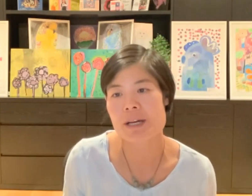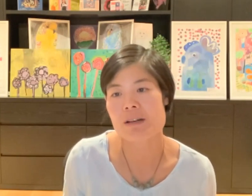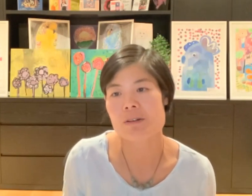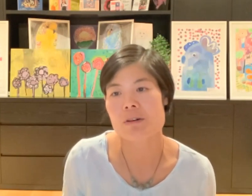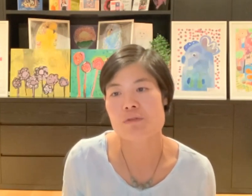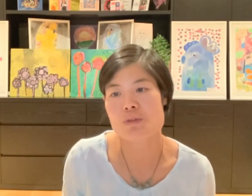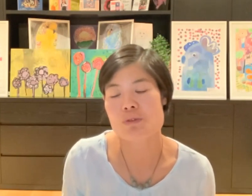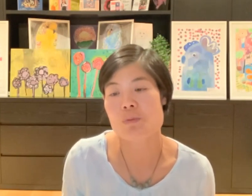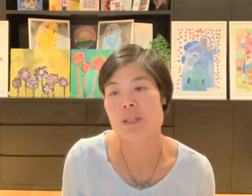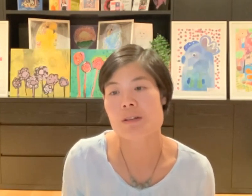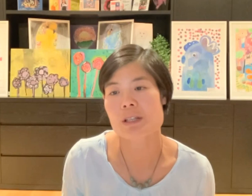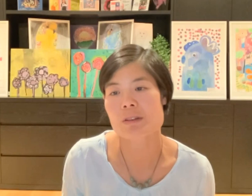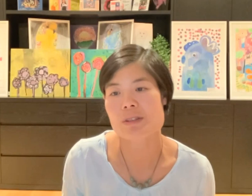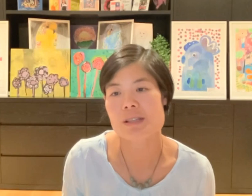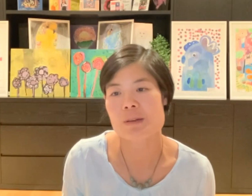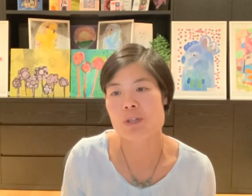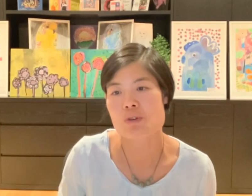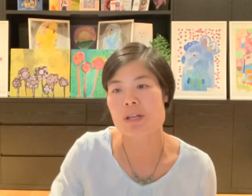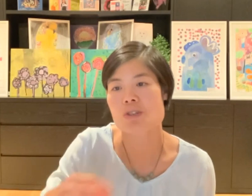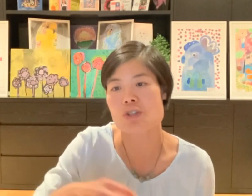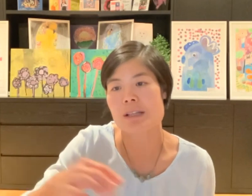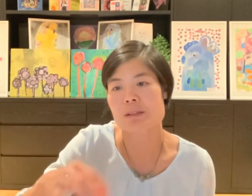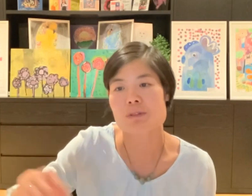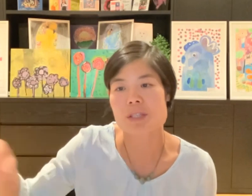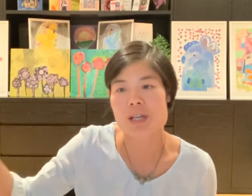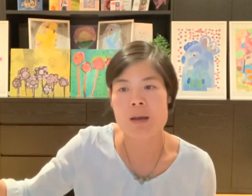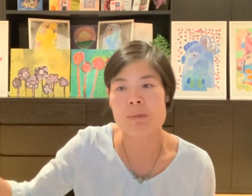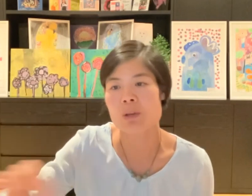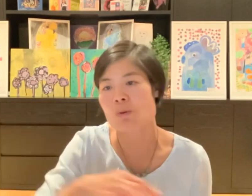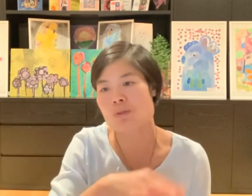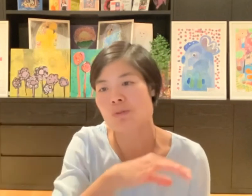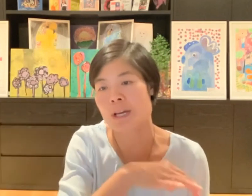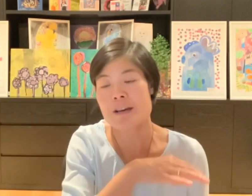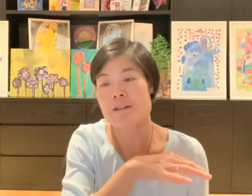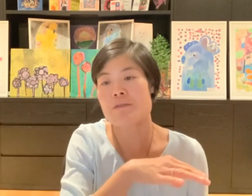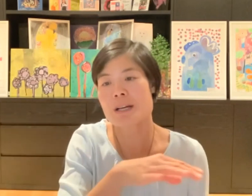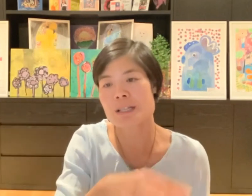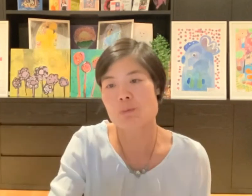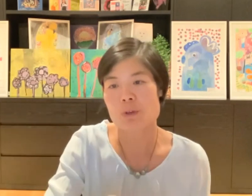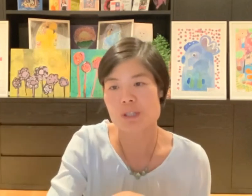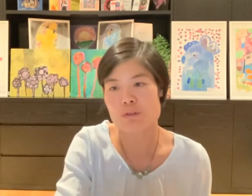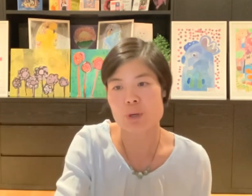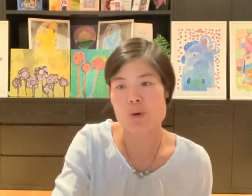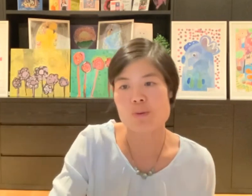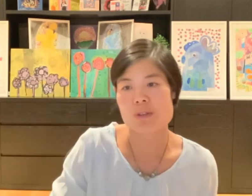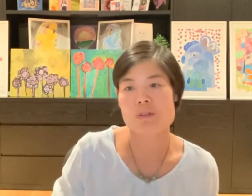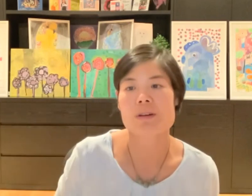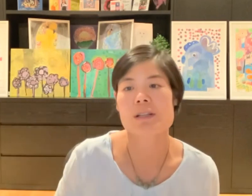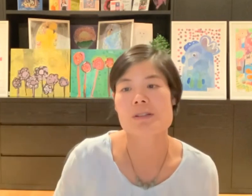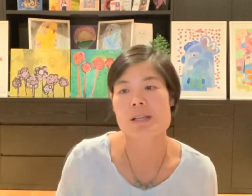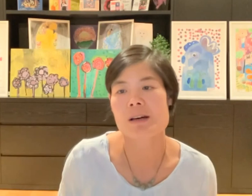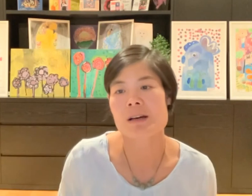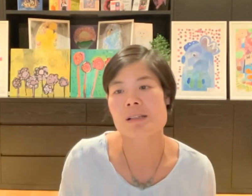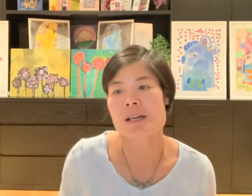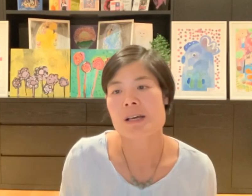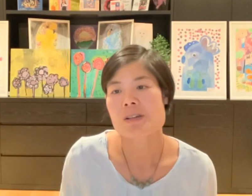of children with hearing loss. We're trying to track them over time and find out what the different causes of hearing loss are.